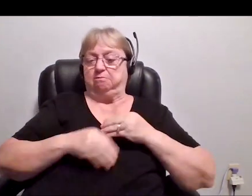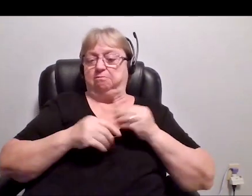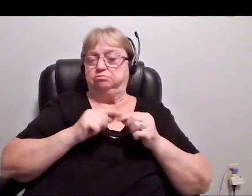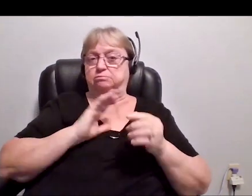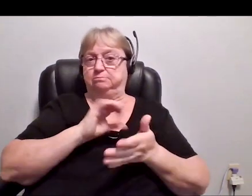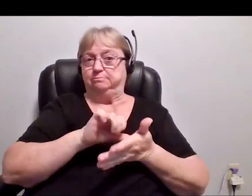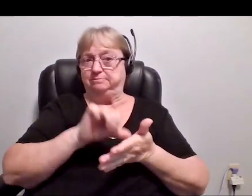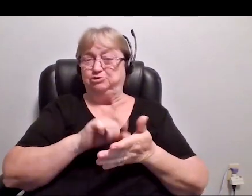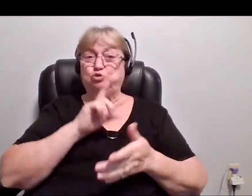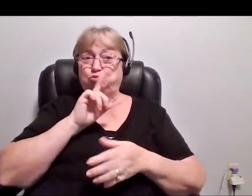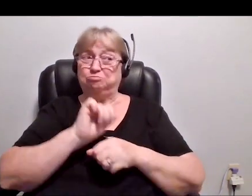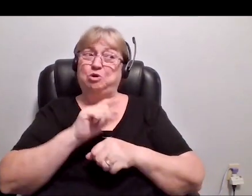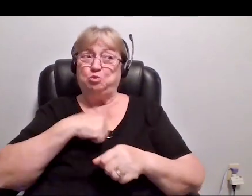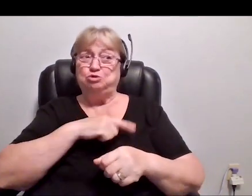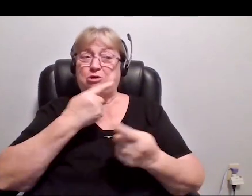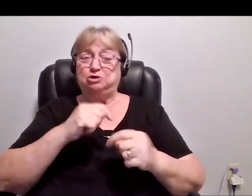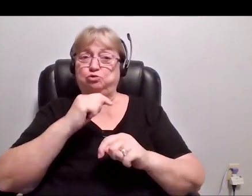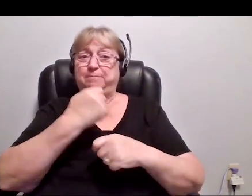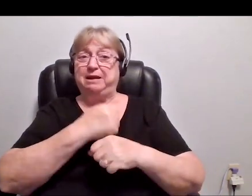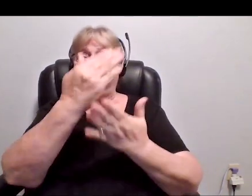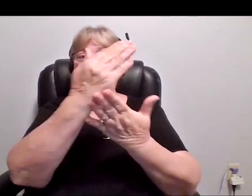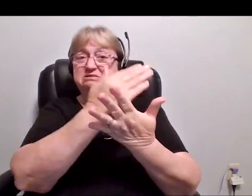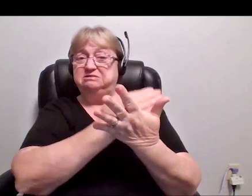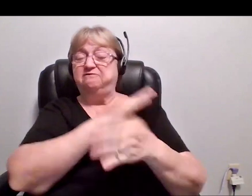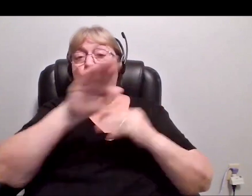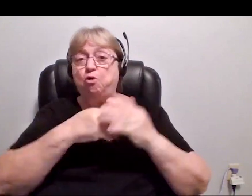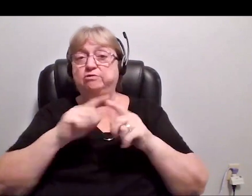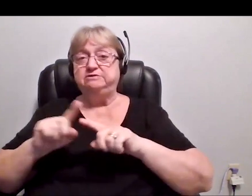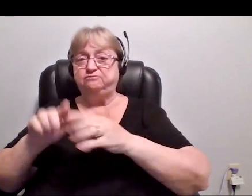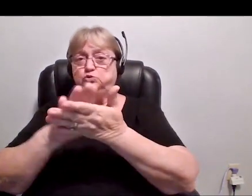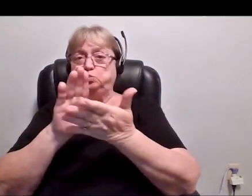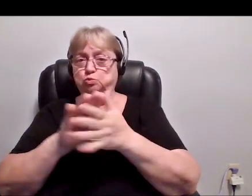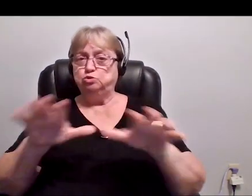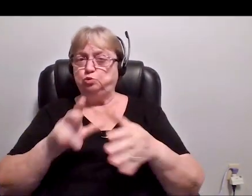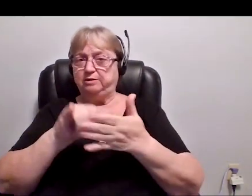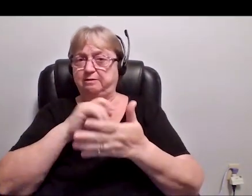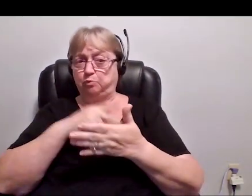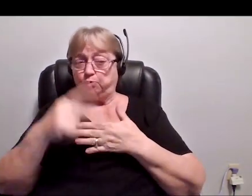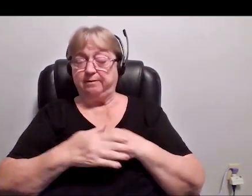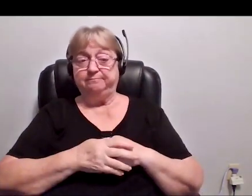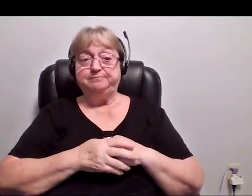to make a list of all the schools that are doing programs. Some resources of groups that are doing